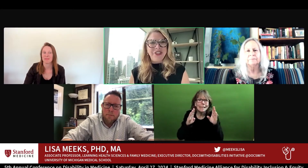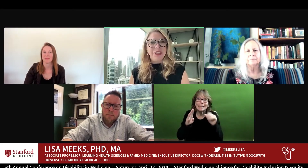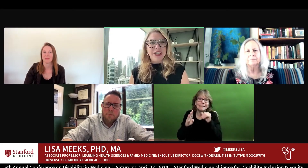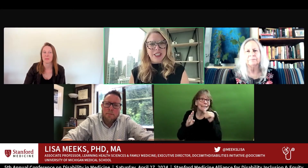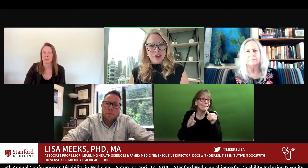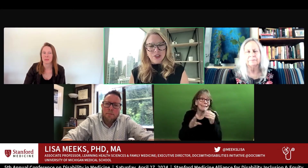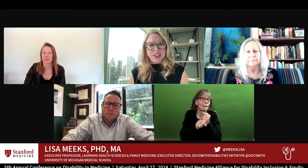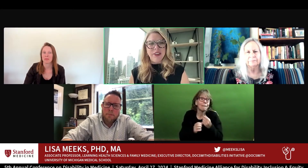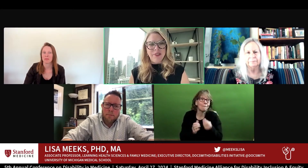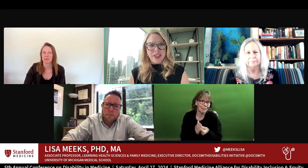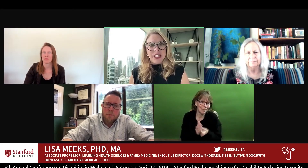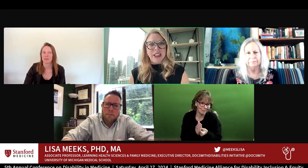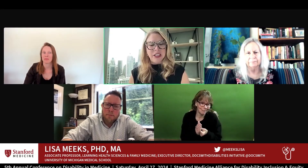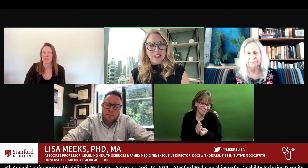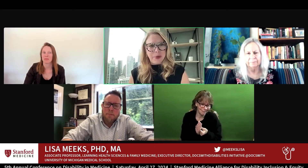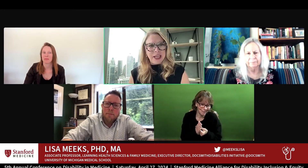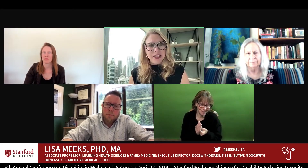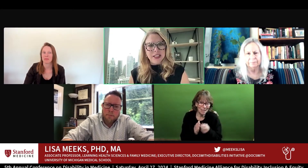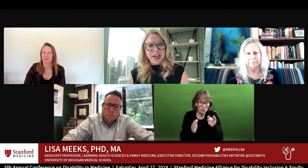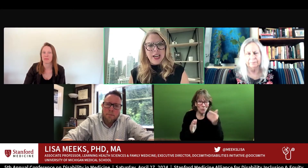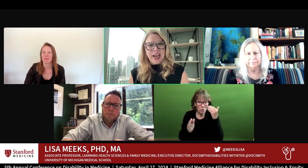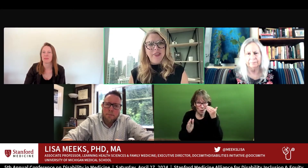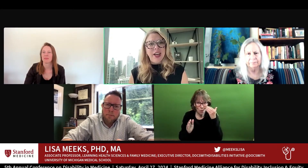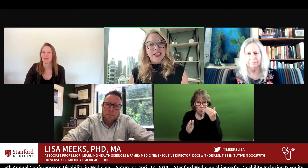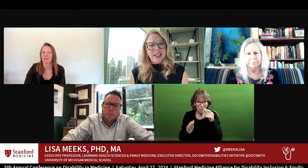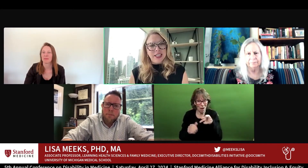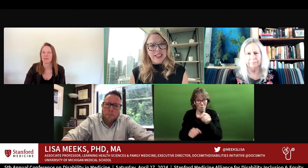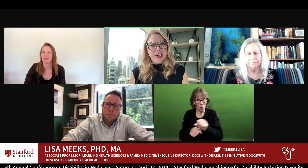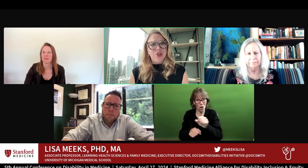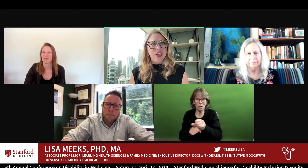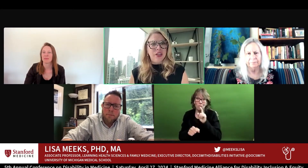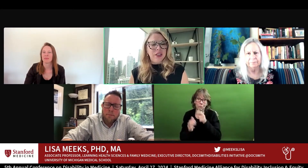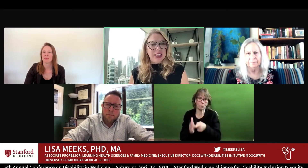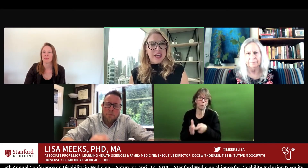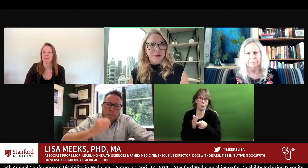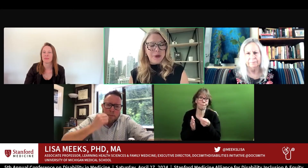it's really difficult to get funding in this space. And that designation allows